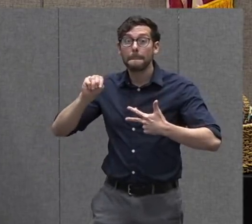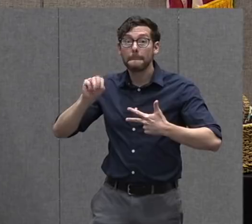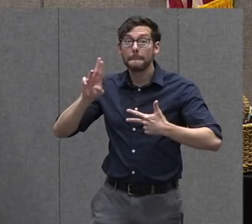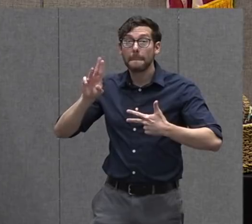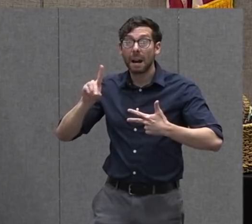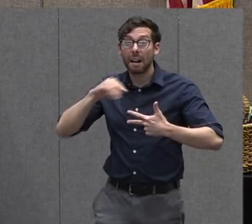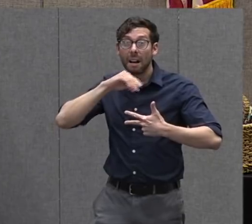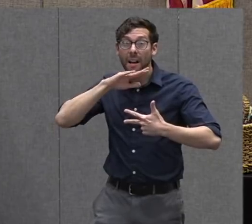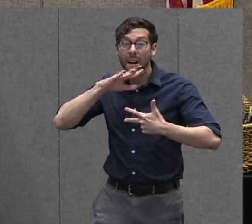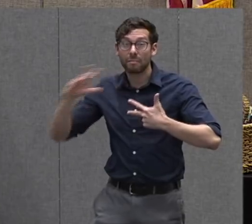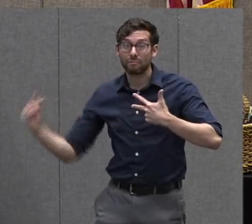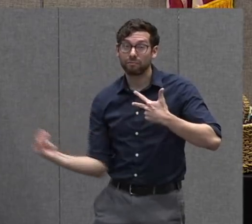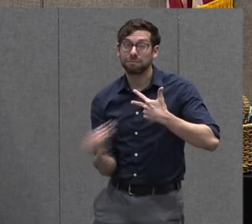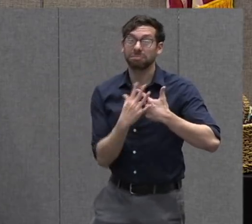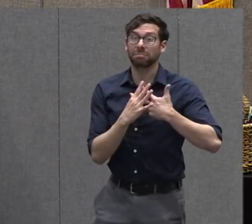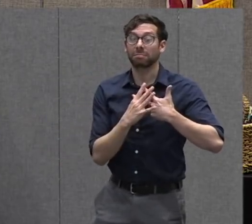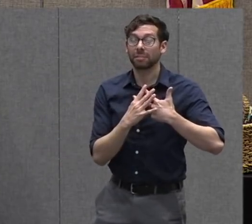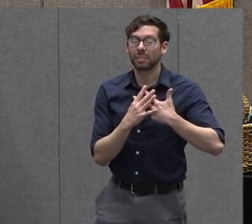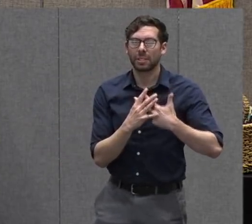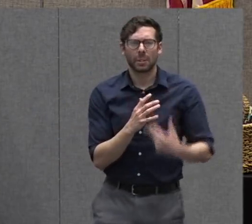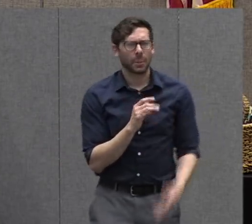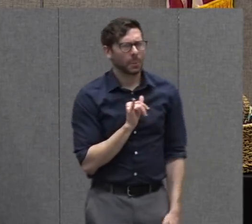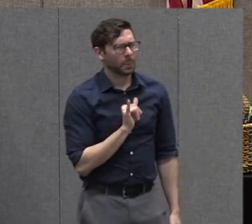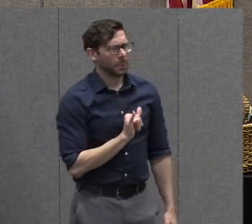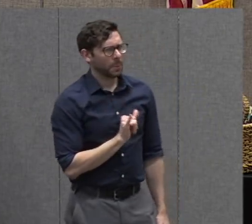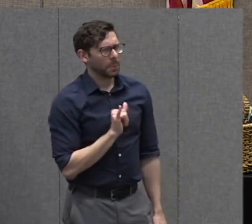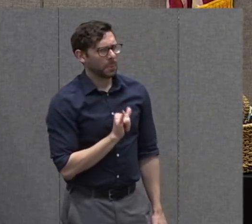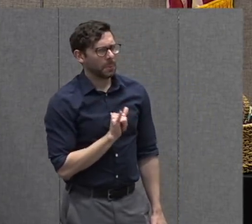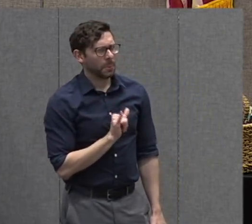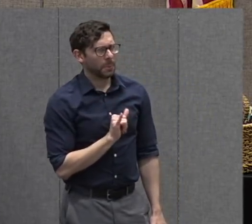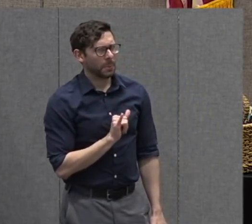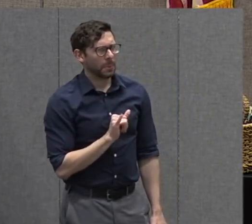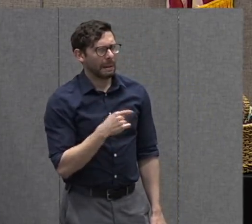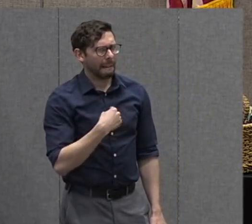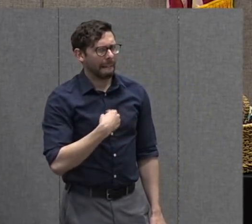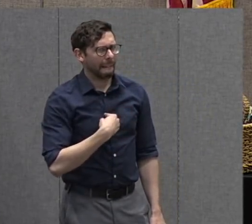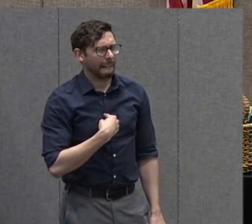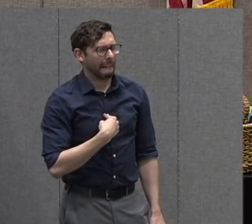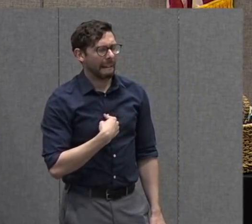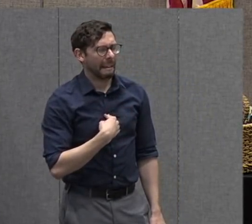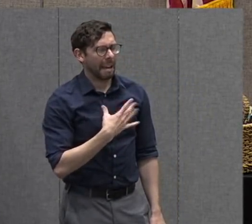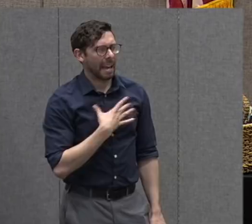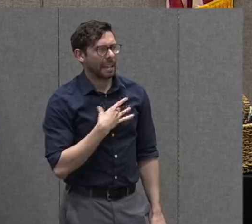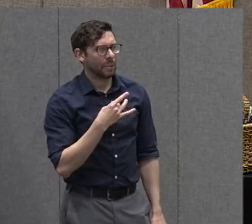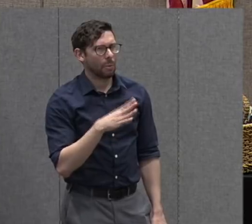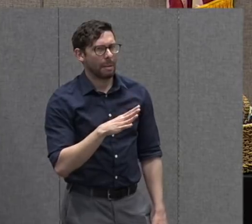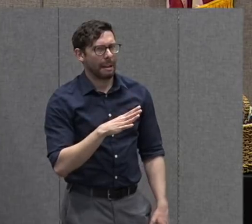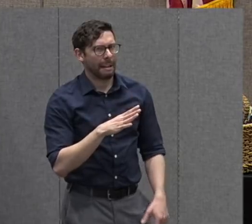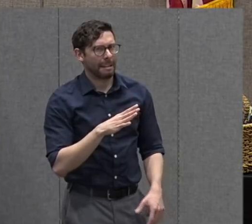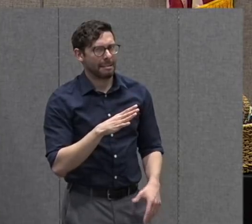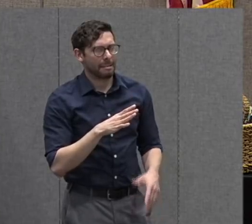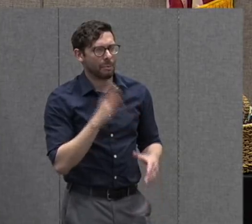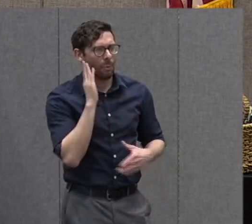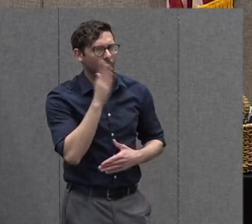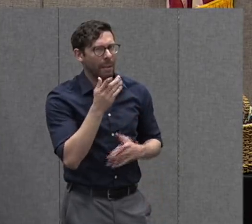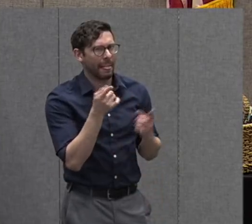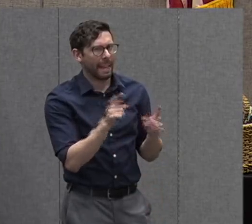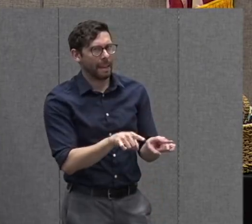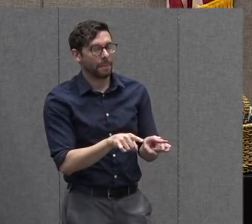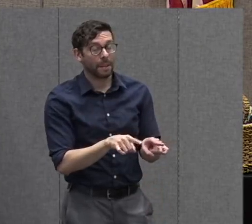I don't like where this is going. [Miss Martindale] Just remember Mr. R, if read you it, have a box of tissue. Boys and girls out there,